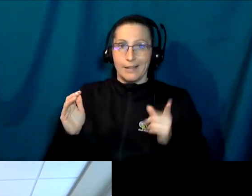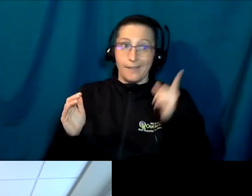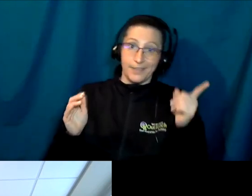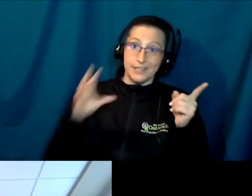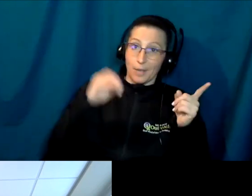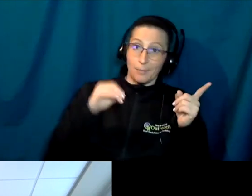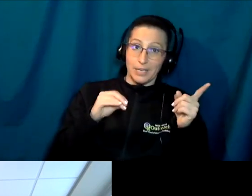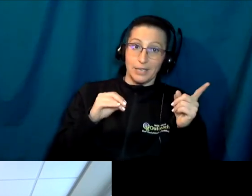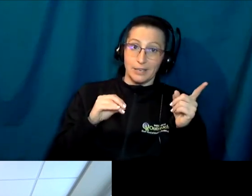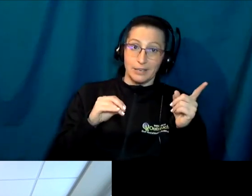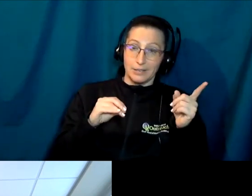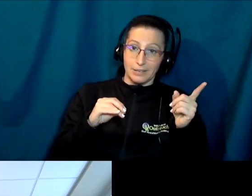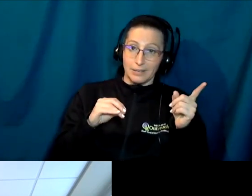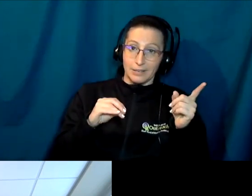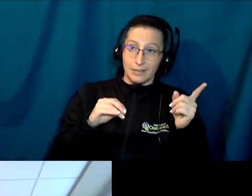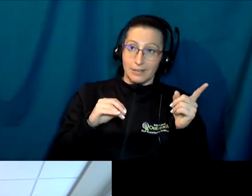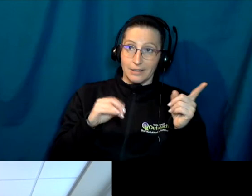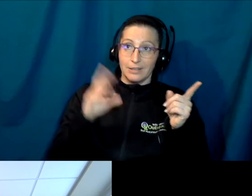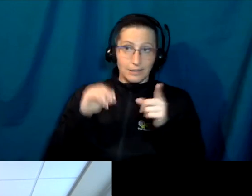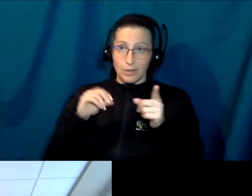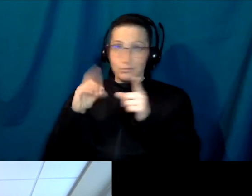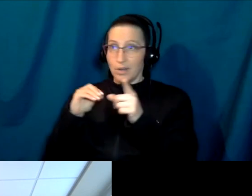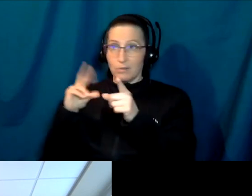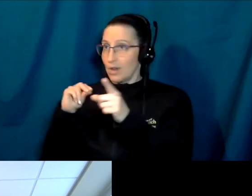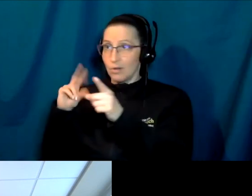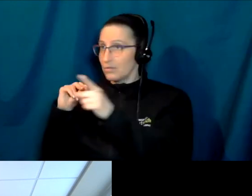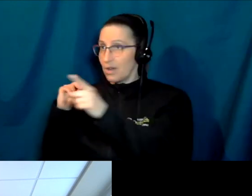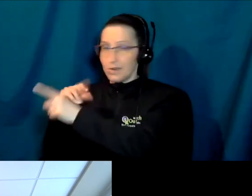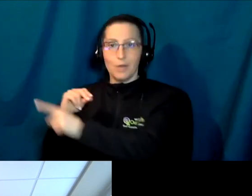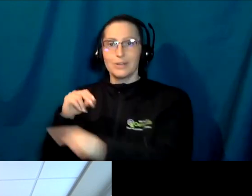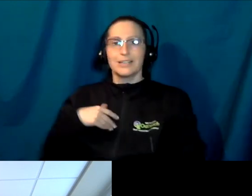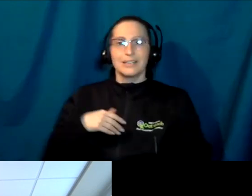there's a trend, the cell phone goes in the locker like this is. Do not be mad when